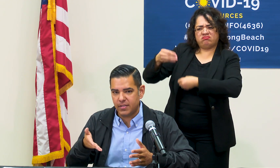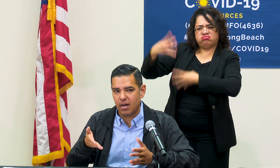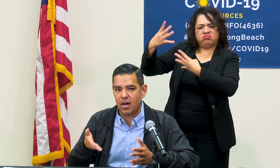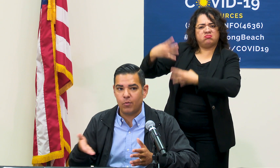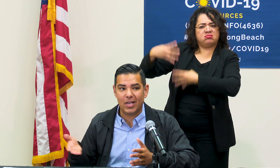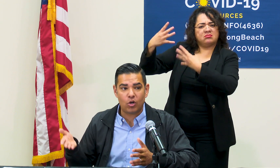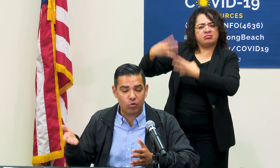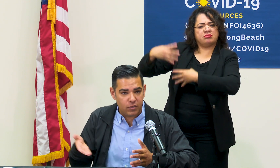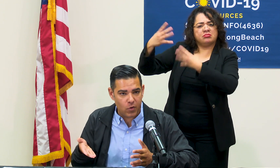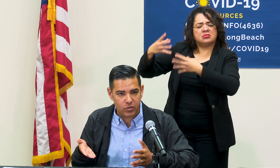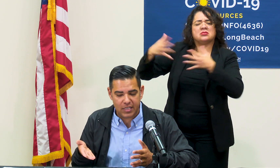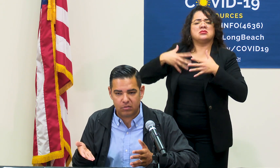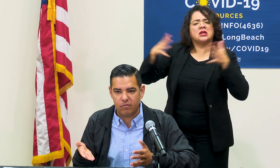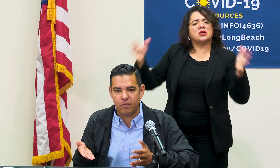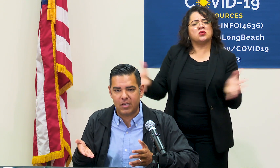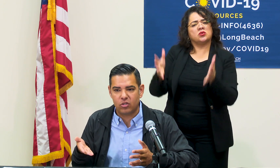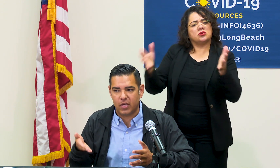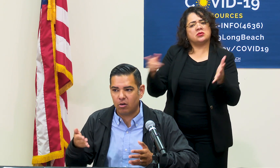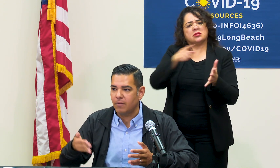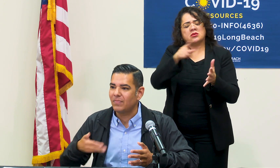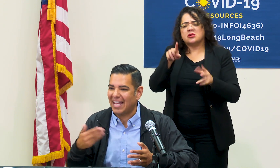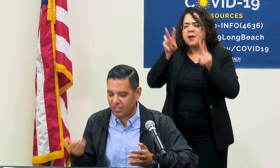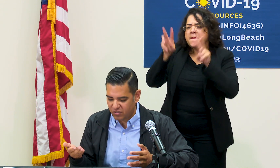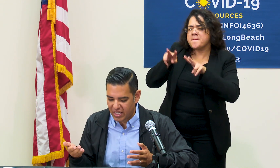is there and we encourage folks to get their information there and to stay